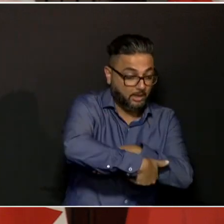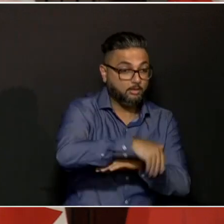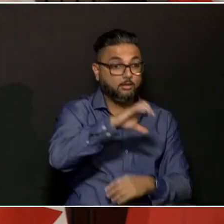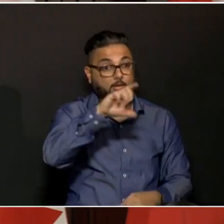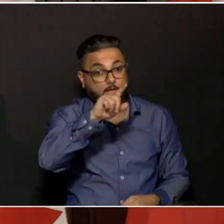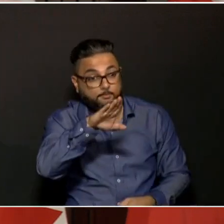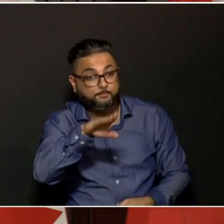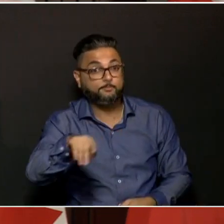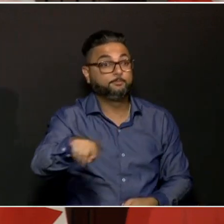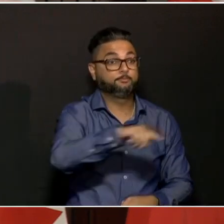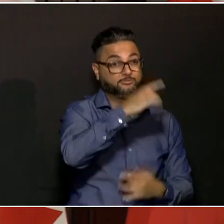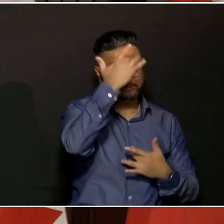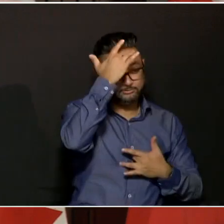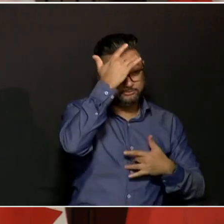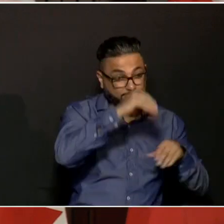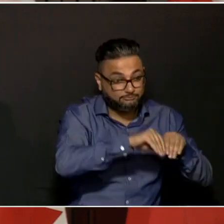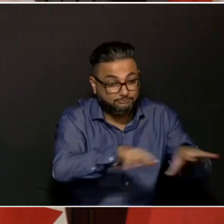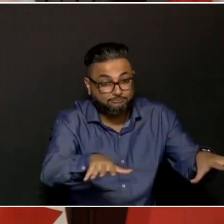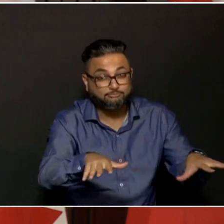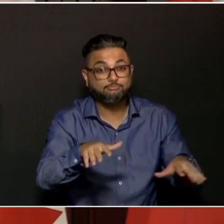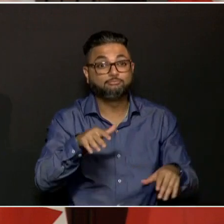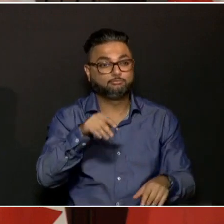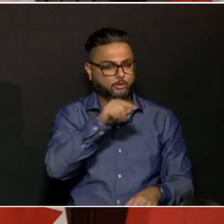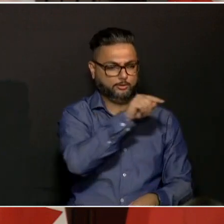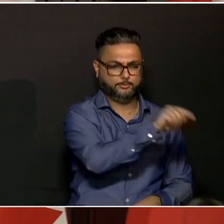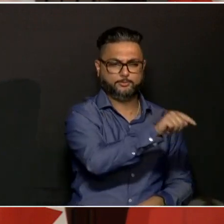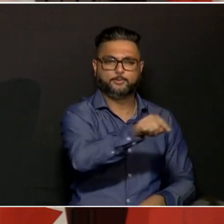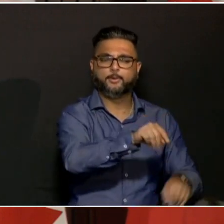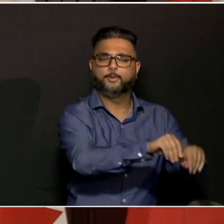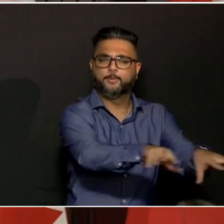requested, especially the nightclubs where we have seen outbreaks